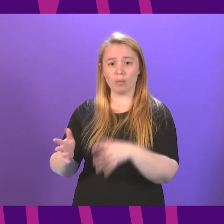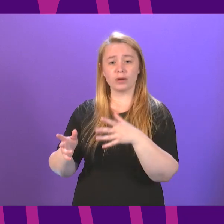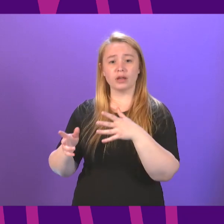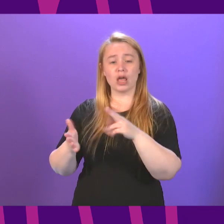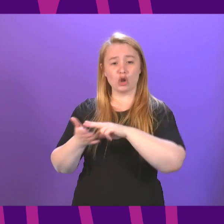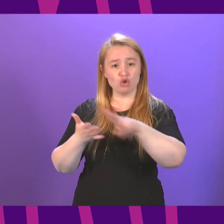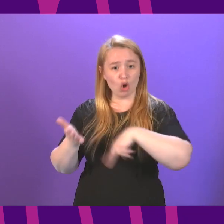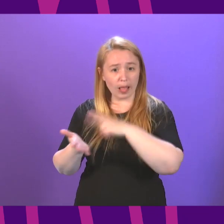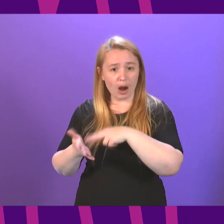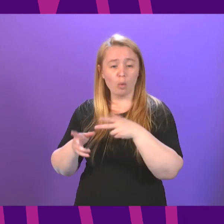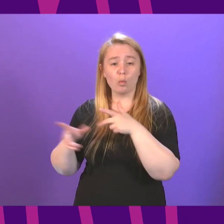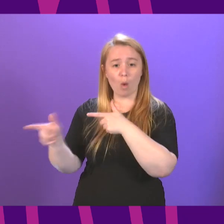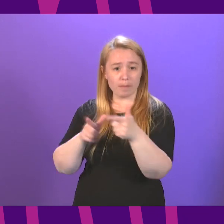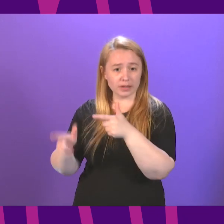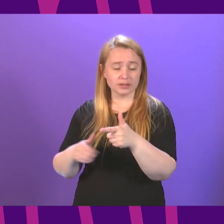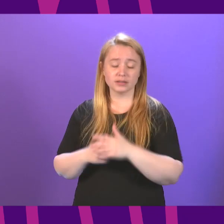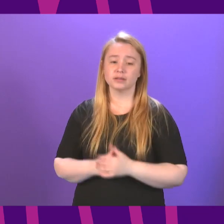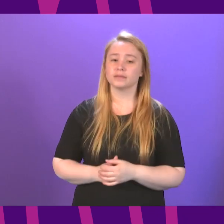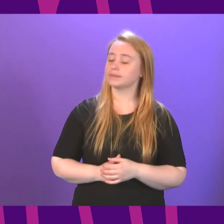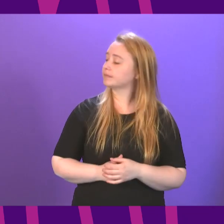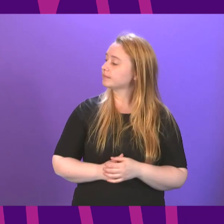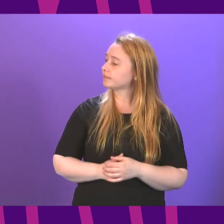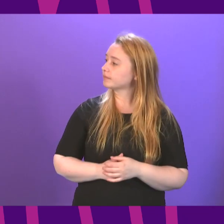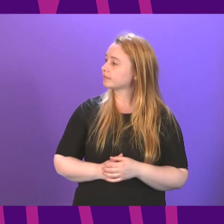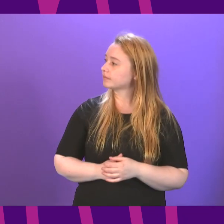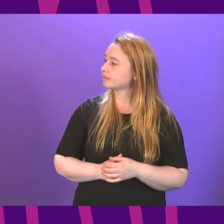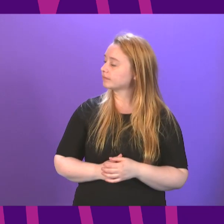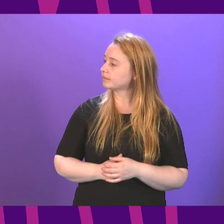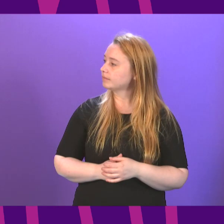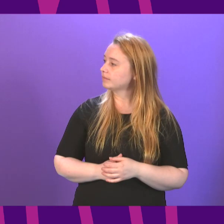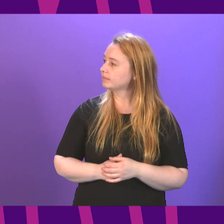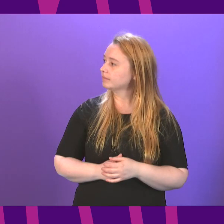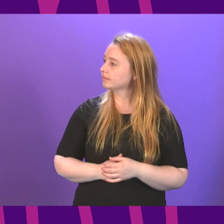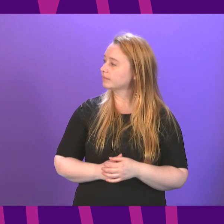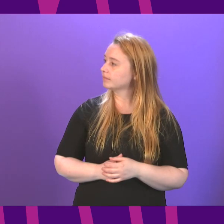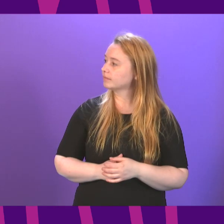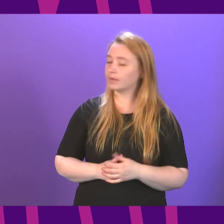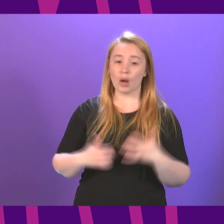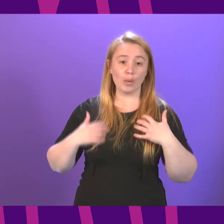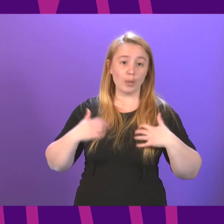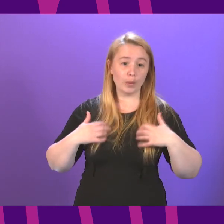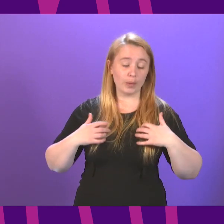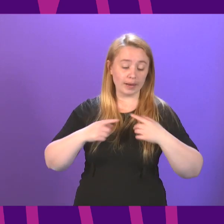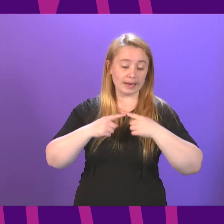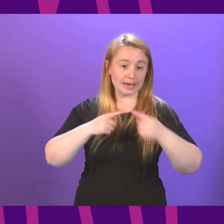The First Minister (Nicola Sturgeon): By this time next week, we will be taking part in